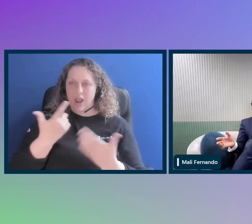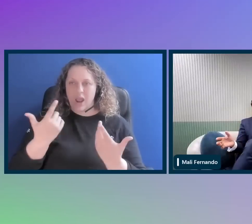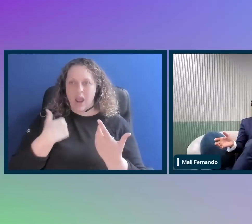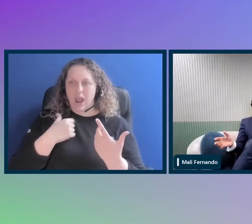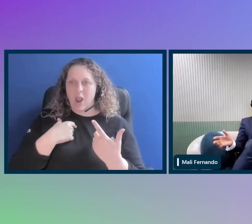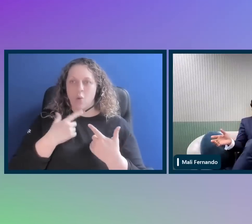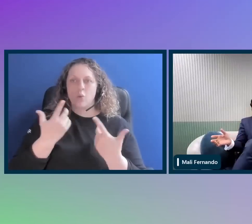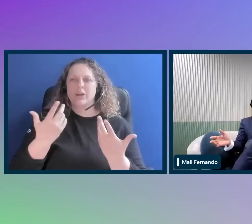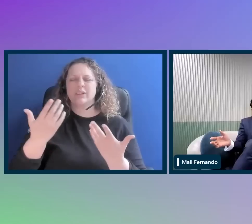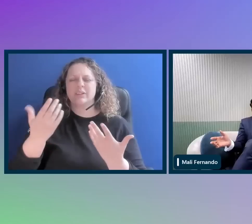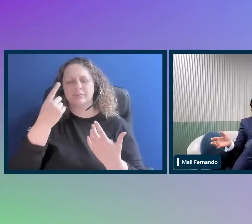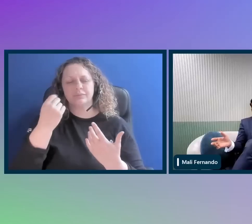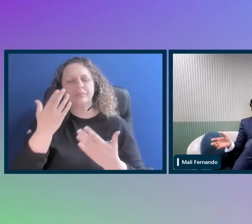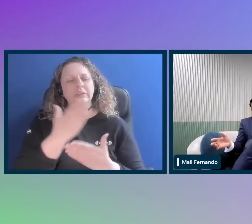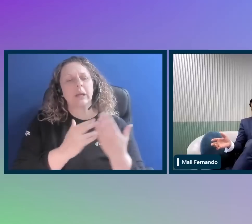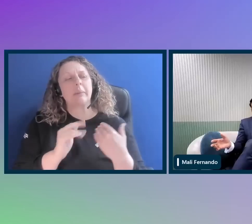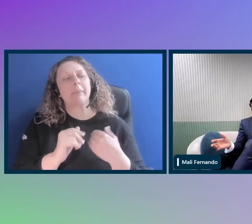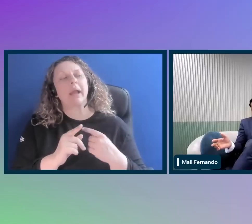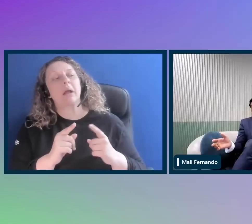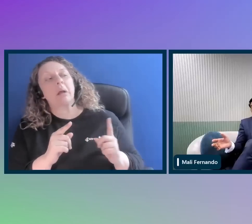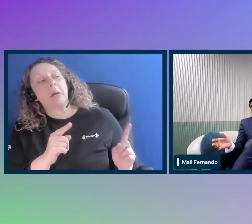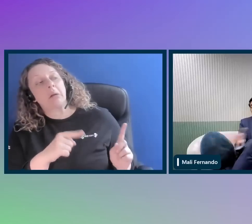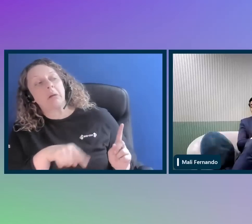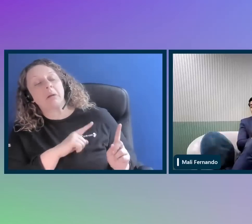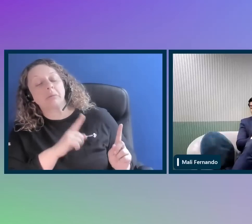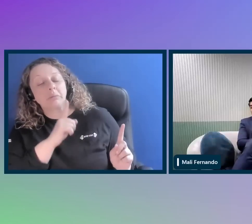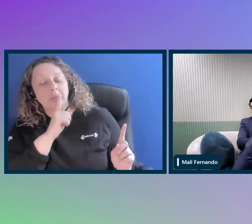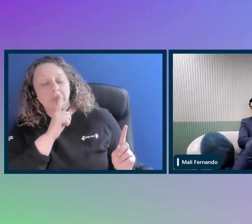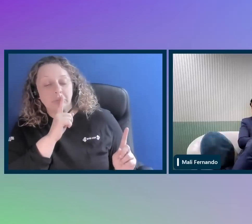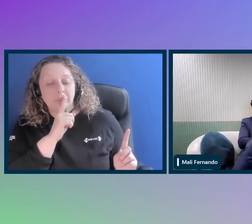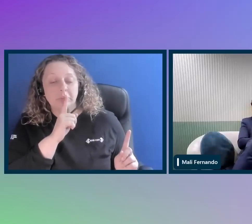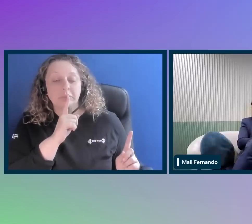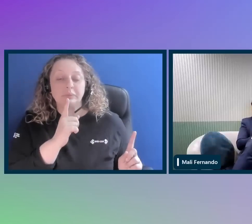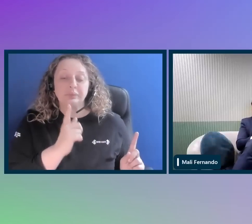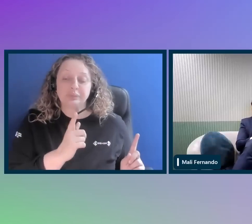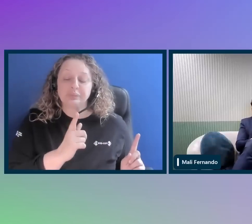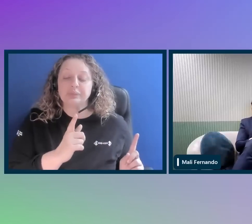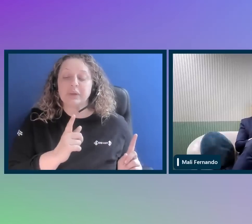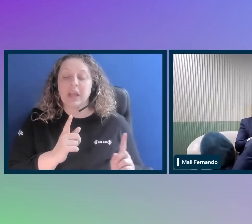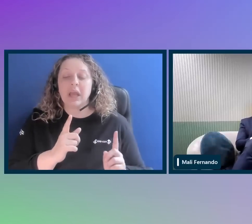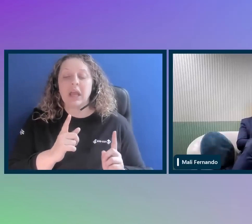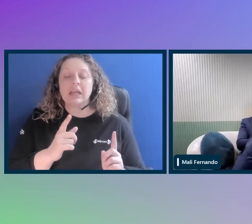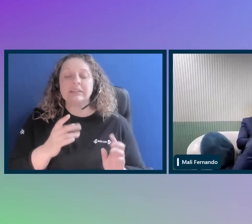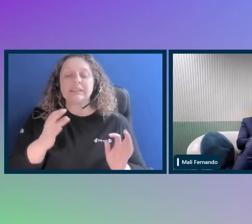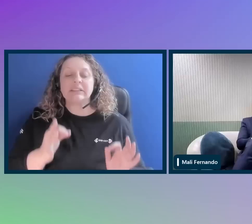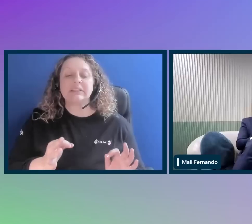I know some other banks do differentiate in terms of where they choose to put their accessibility efforts.